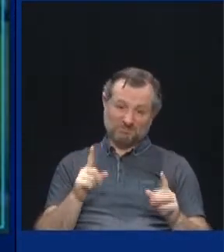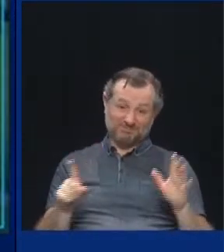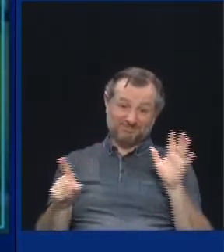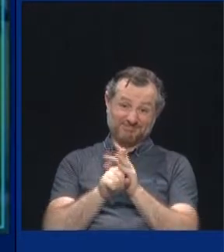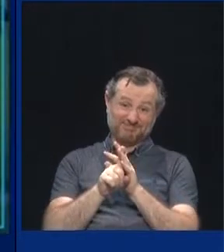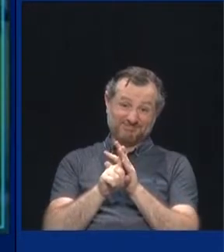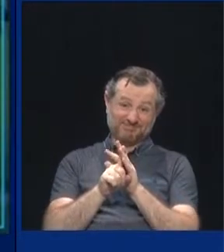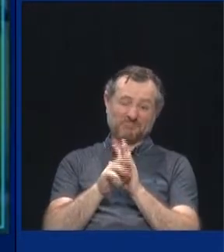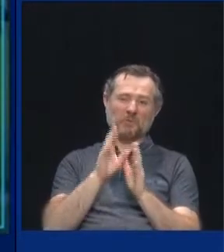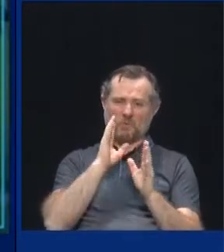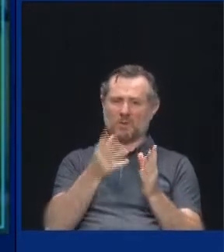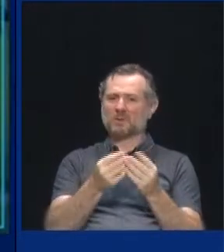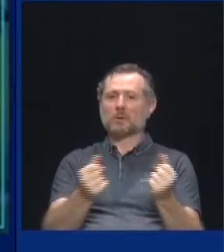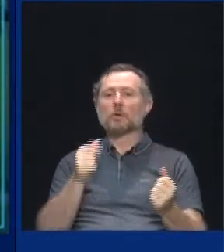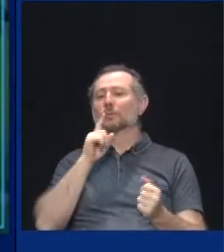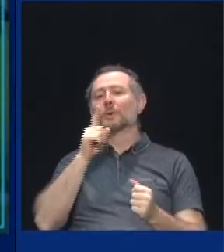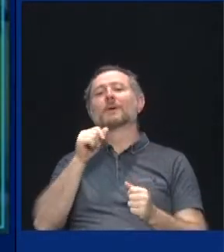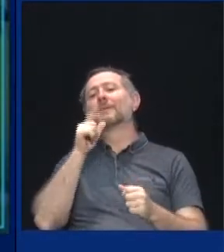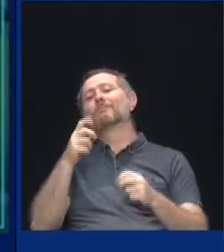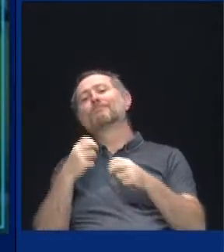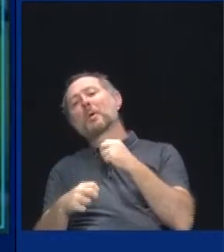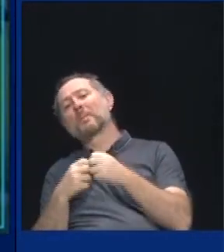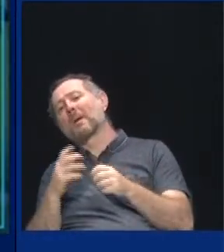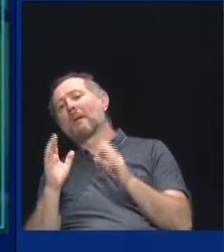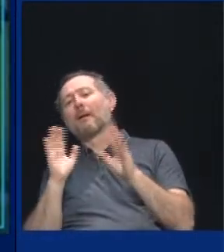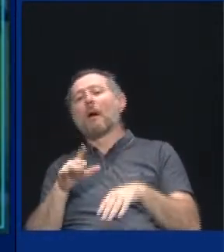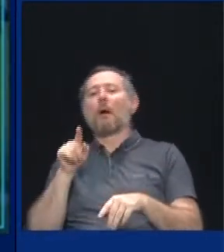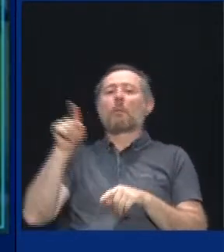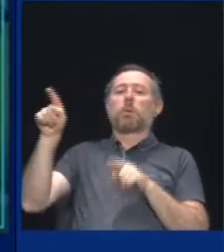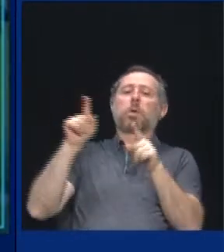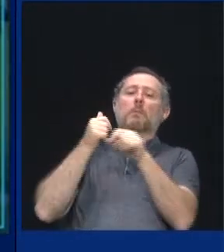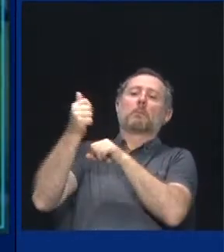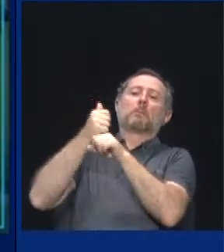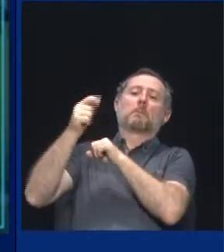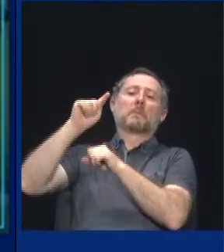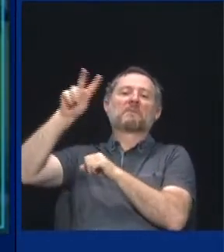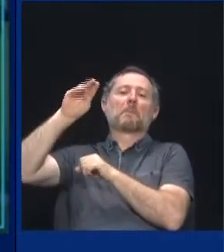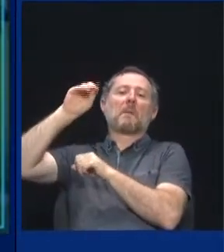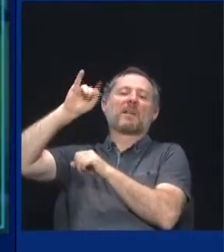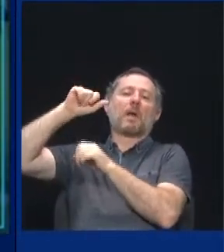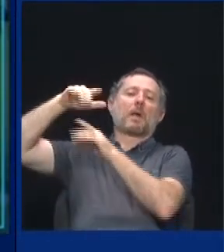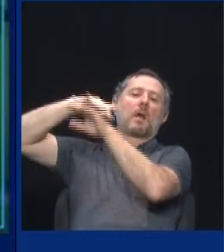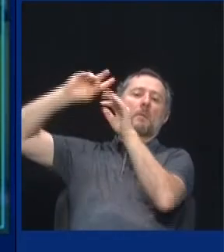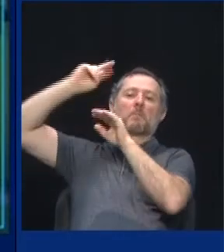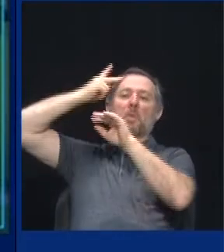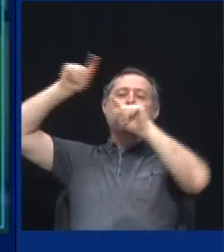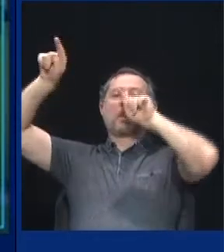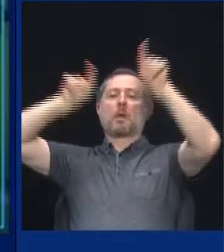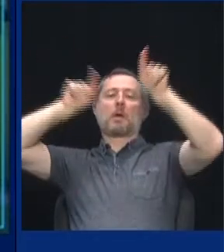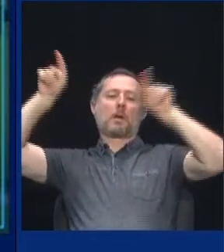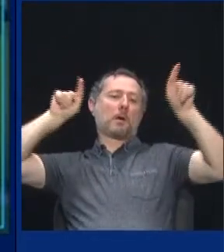AND THEN SOME PEOPLE ARE JUST IN DENIAL. THIS IS GOING TO COME AND THIS IS GOING TO GO AND THERE IS NO REAL PROBLEM.